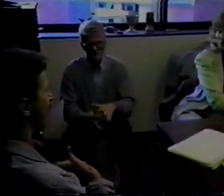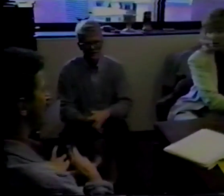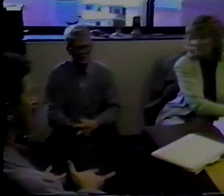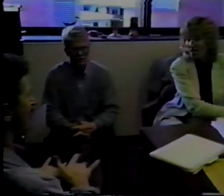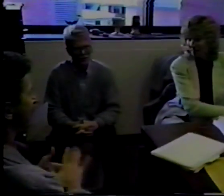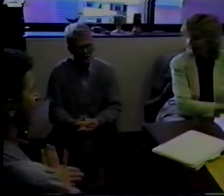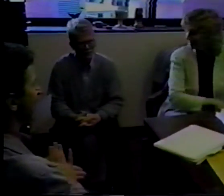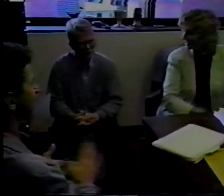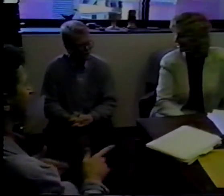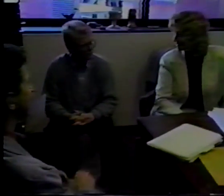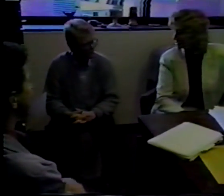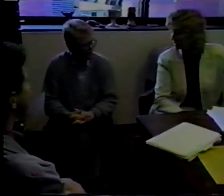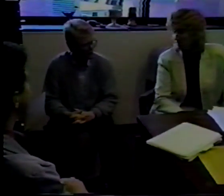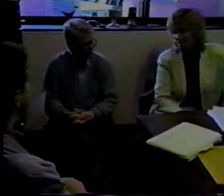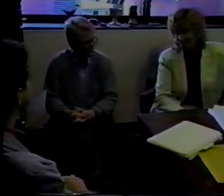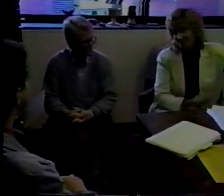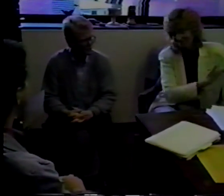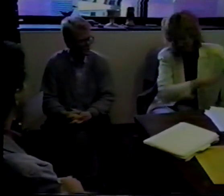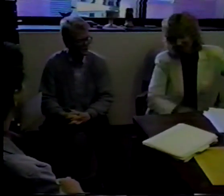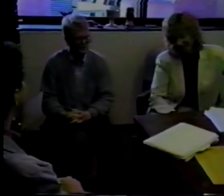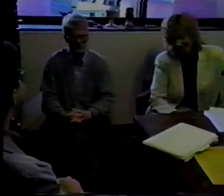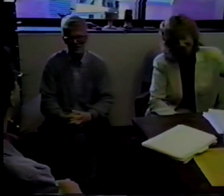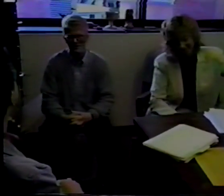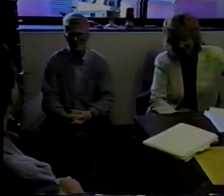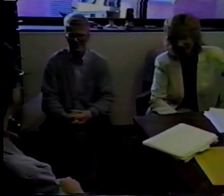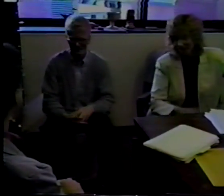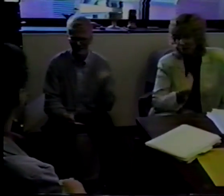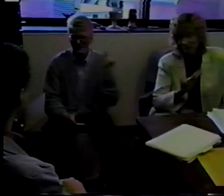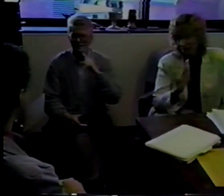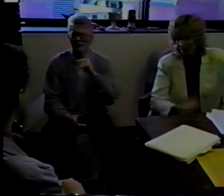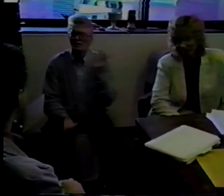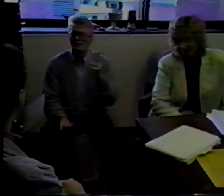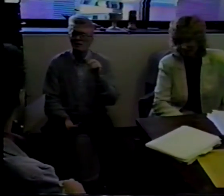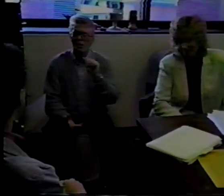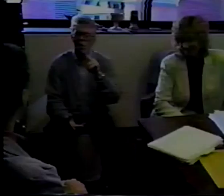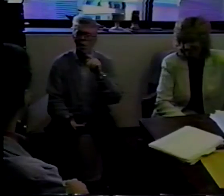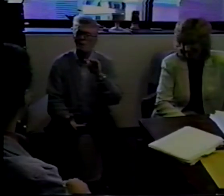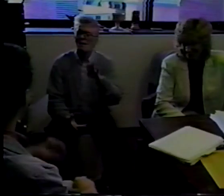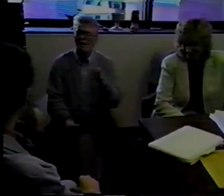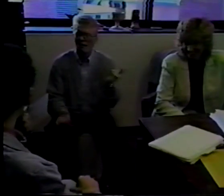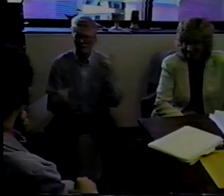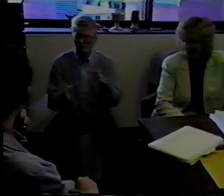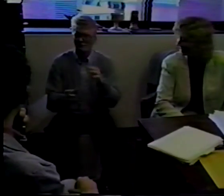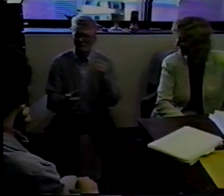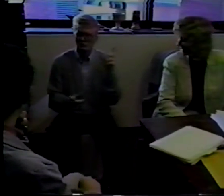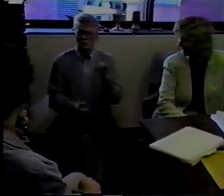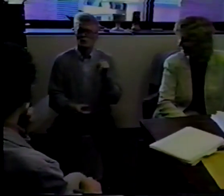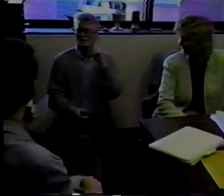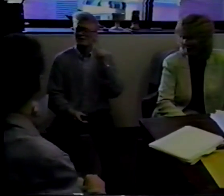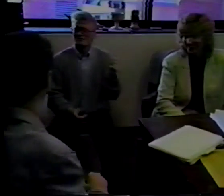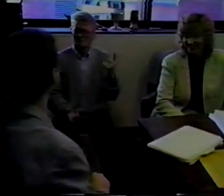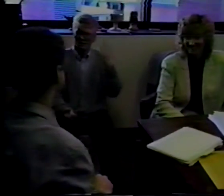I won't answer the phone again. It was automatic. Interpreter: Do you have an answering machine?